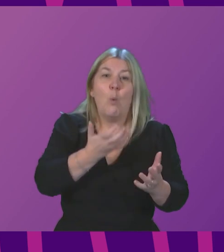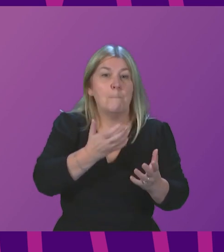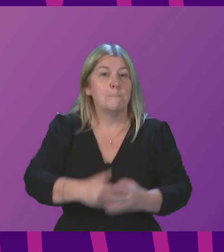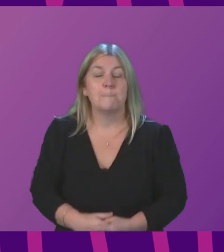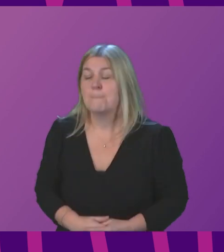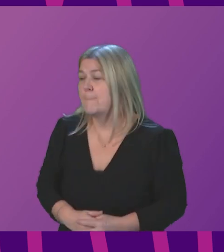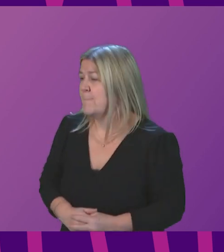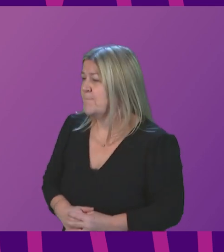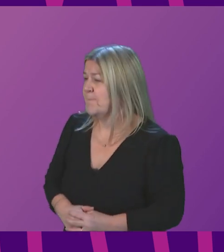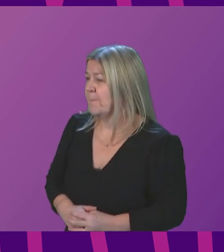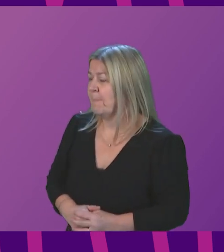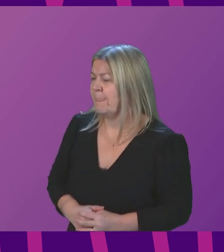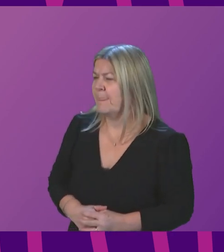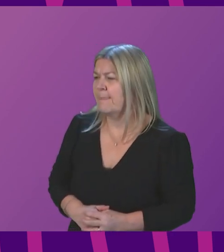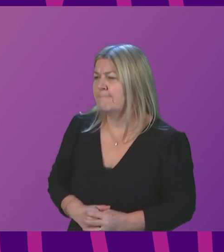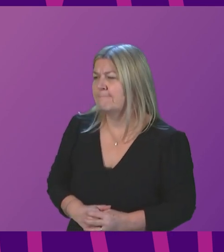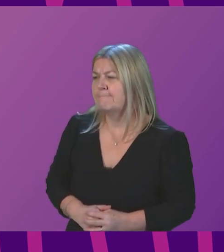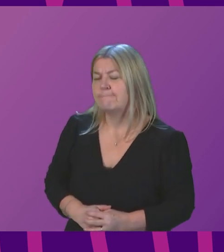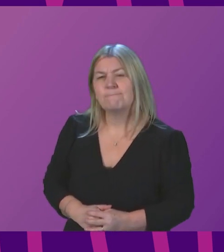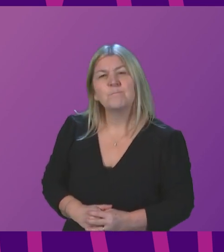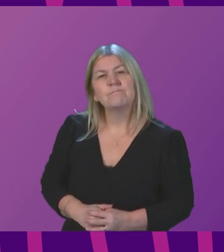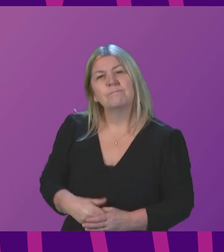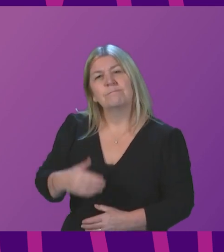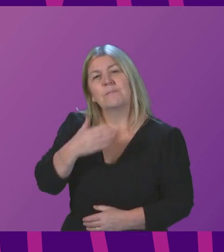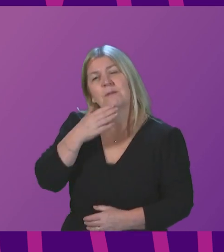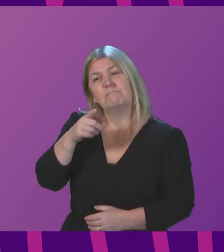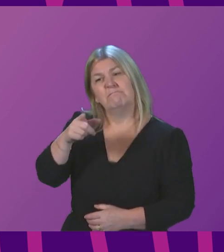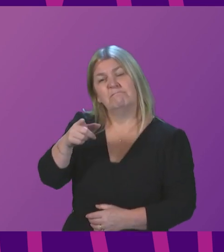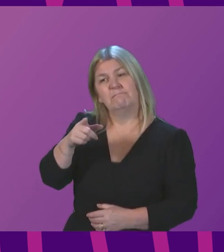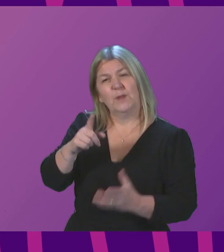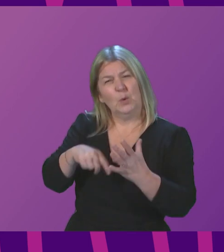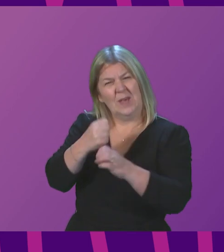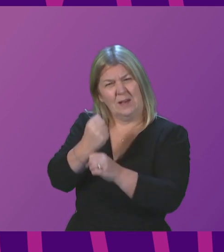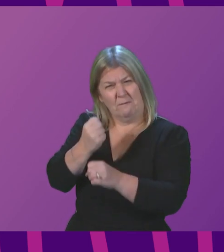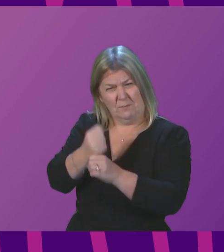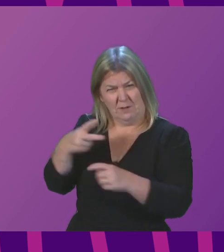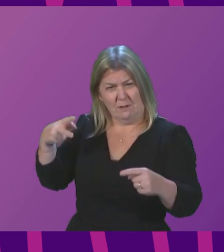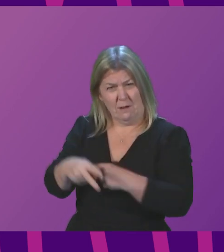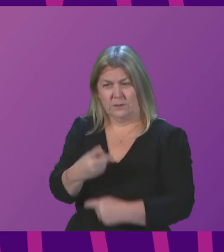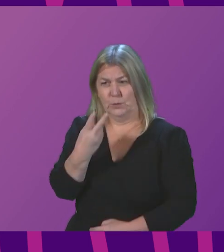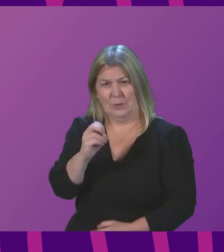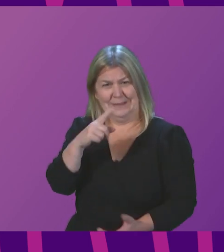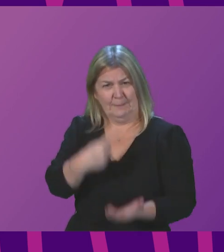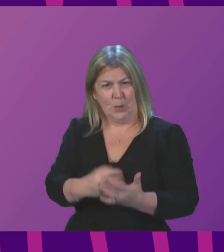The UK Government’s cruel and unnecessary £20 cut to universal credit means that many